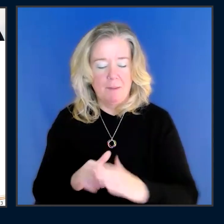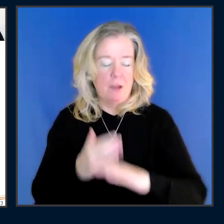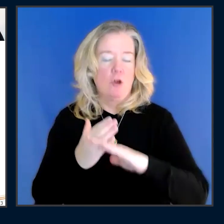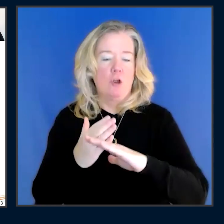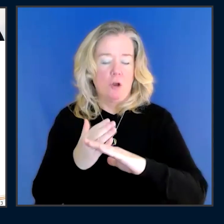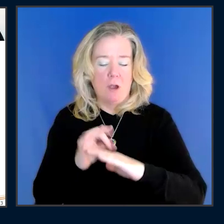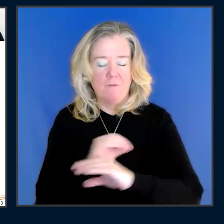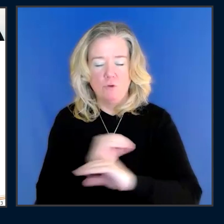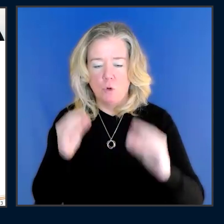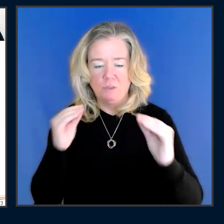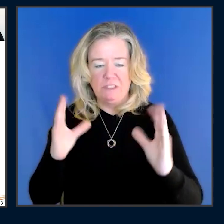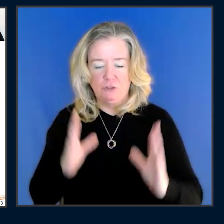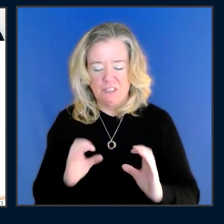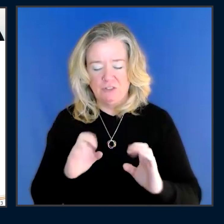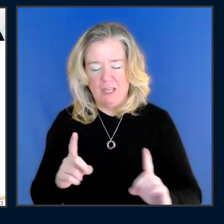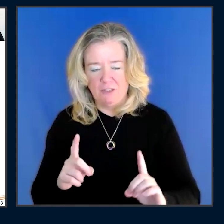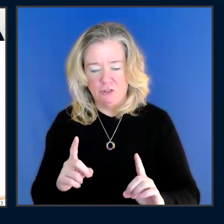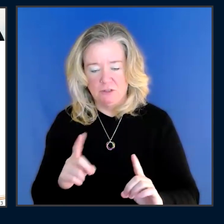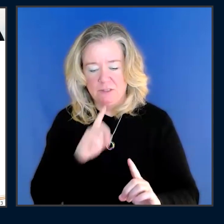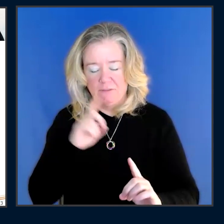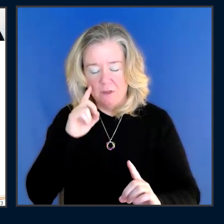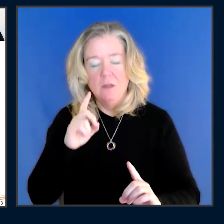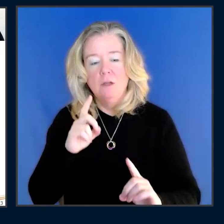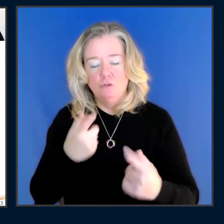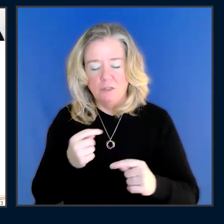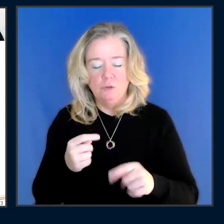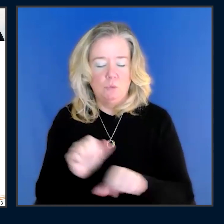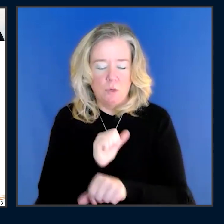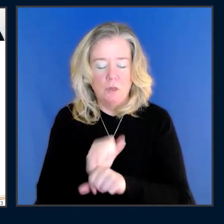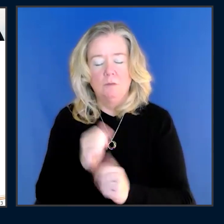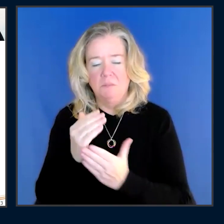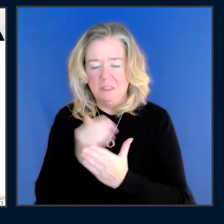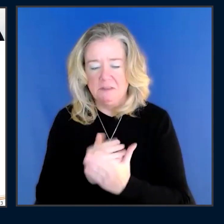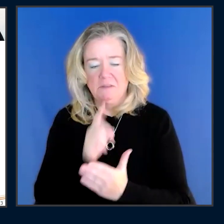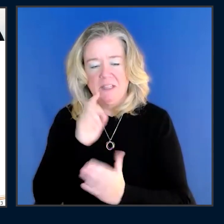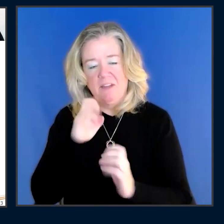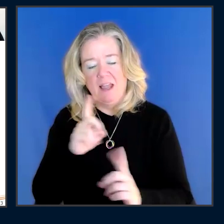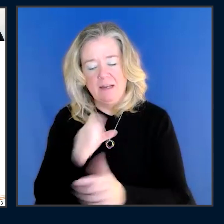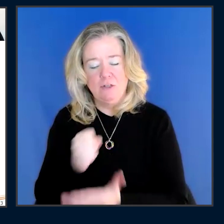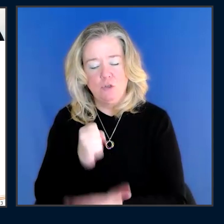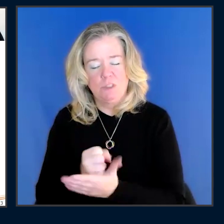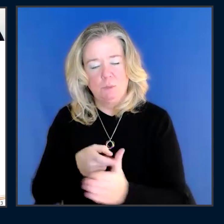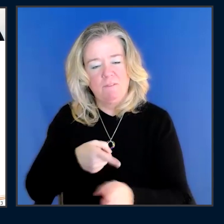as a solution to this barrier. We are constantly working to grow the pool of deaf education